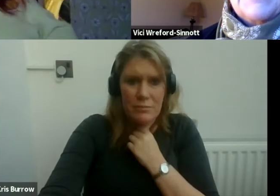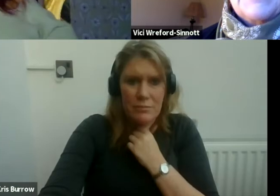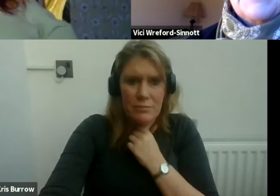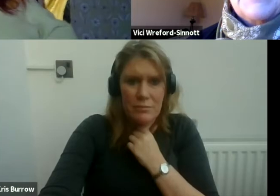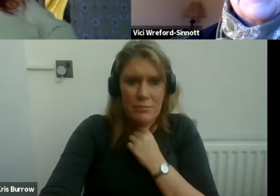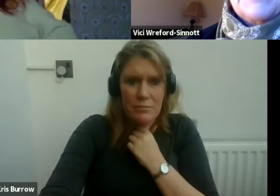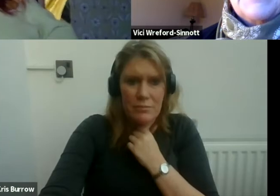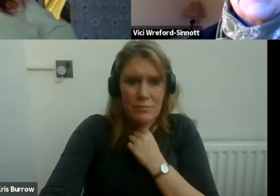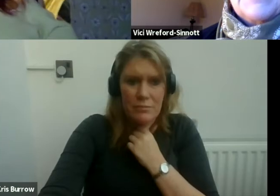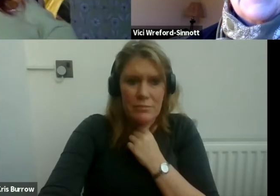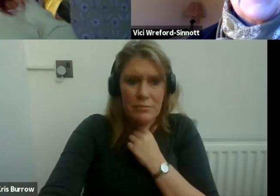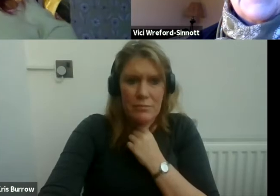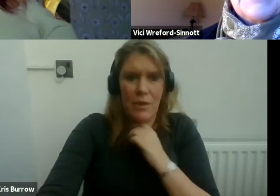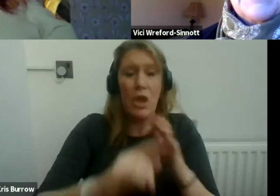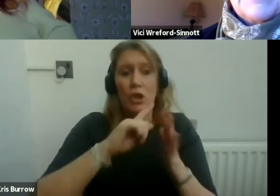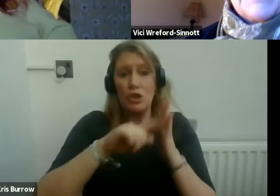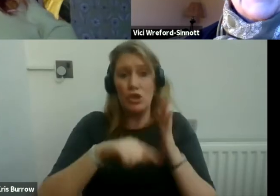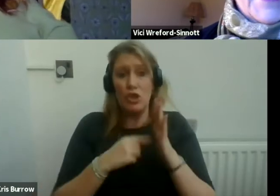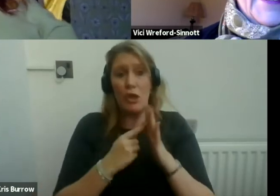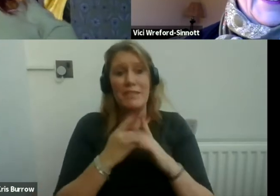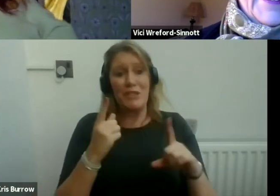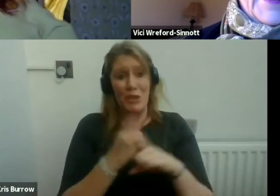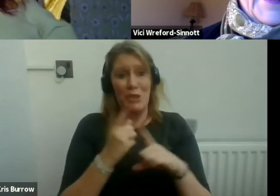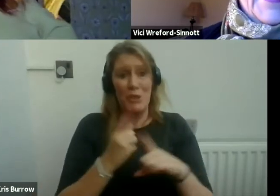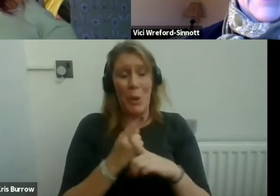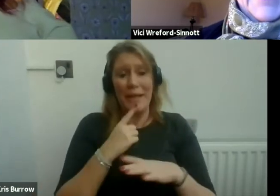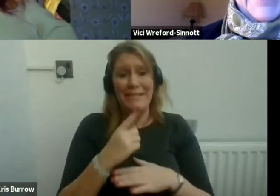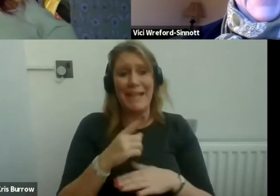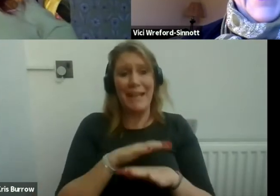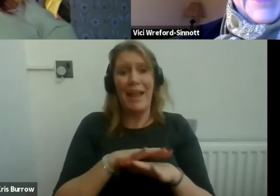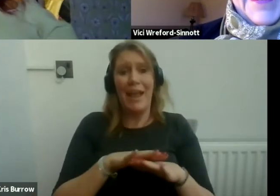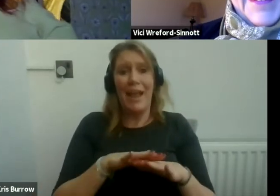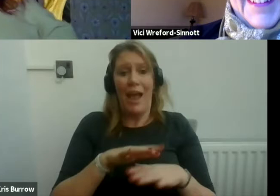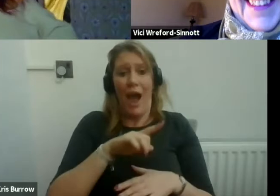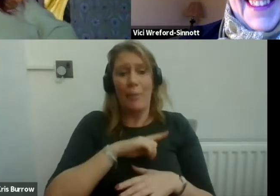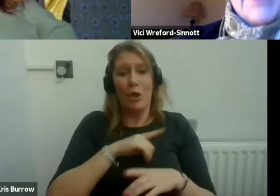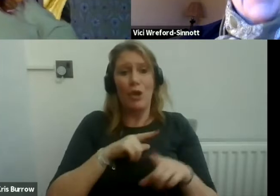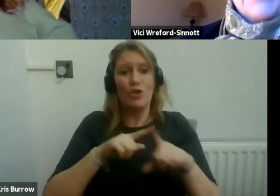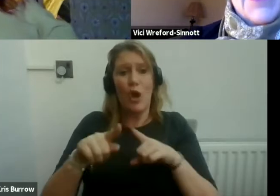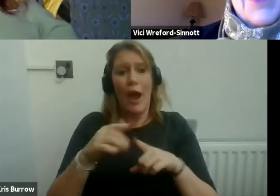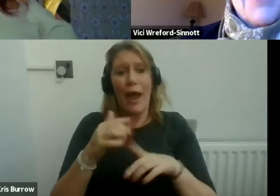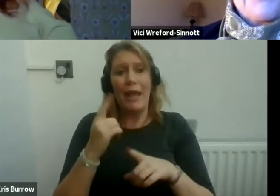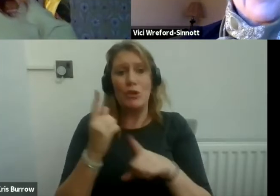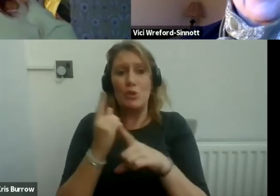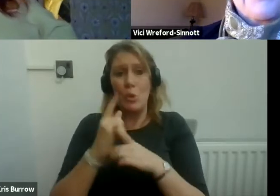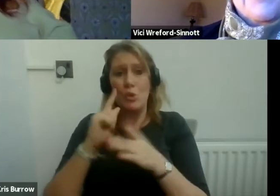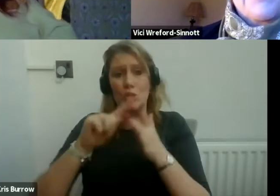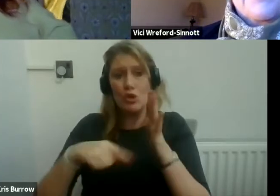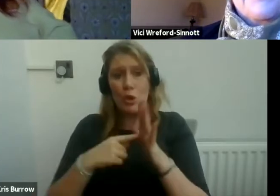because nobody wants to see my face. I'll try and talk to Julie and see if I can